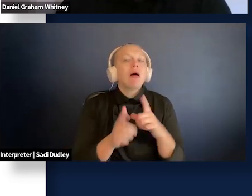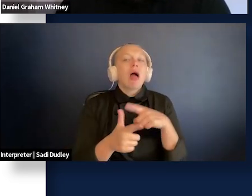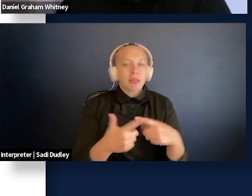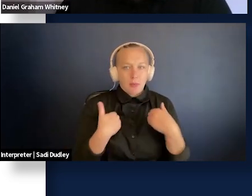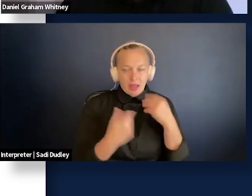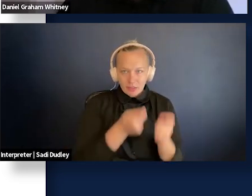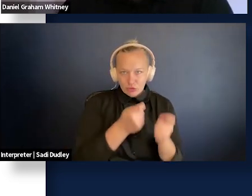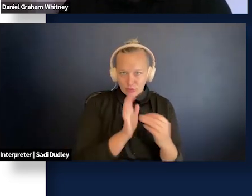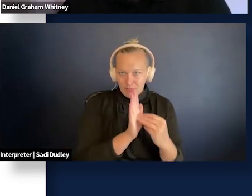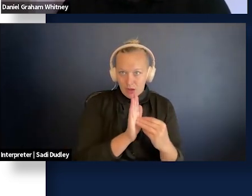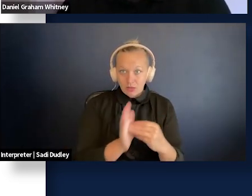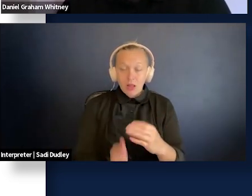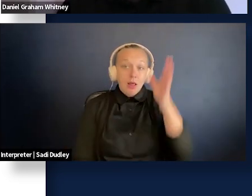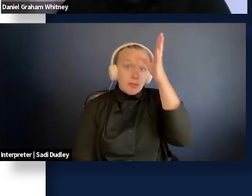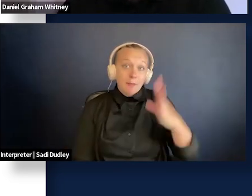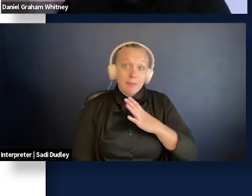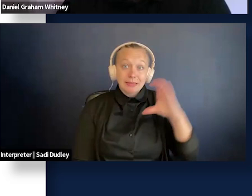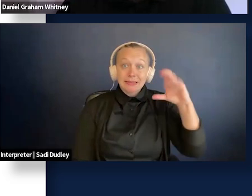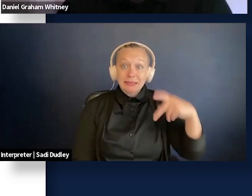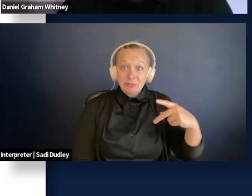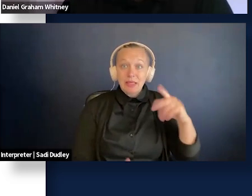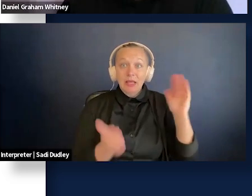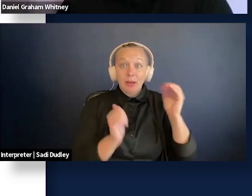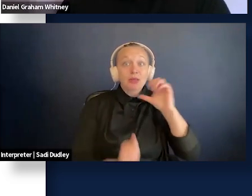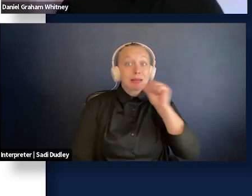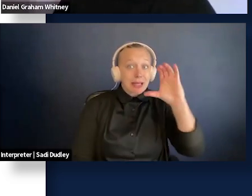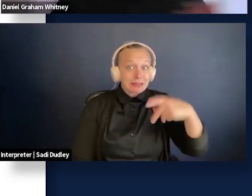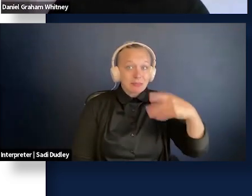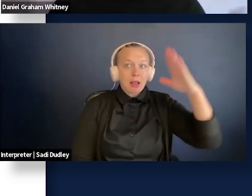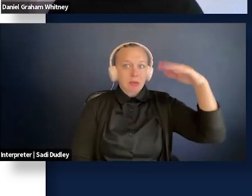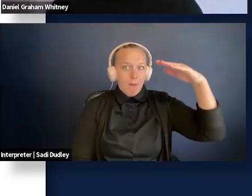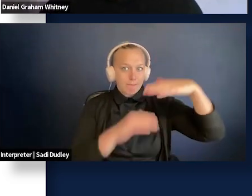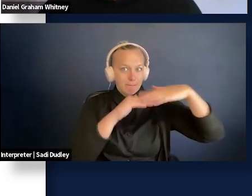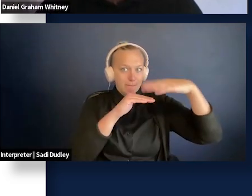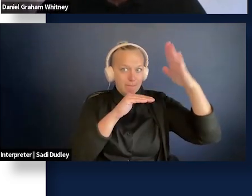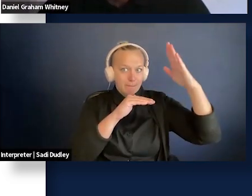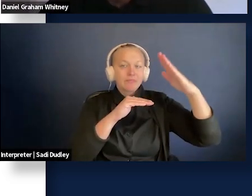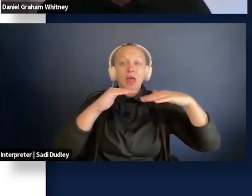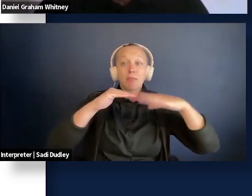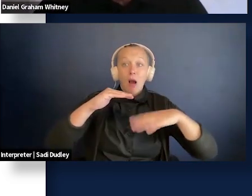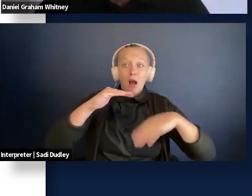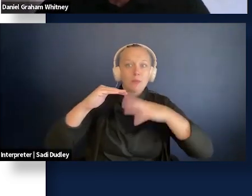Men with CP versus non-CP are on top, and women are on the bottom. And what we could see is men and women with CP.